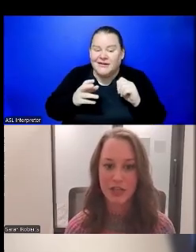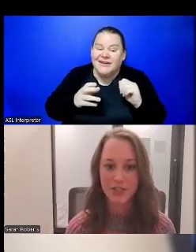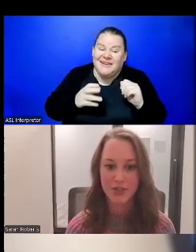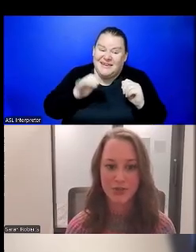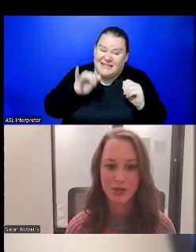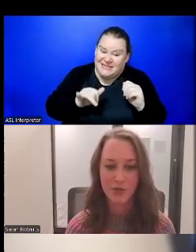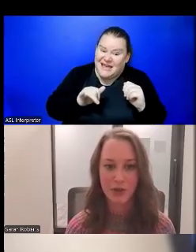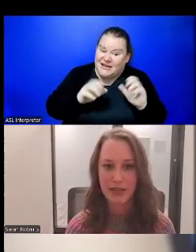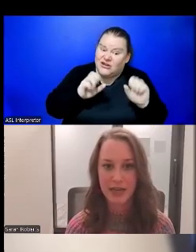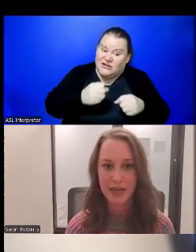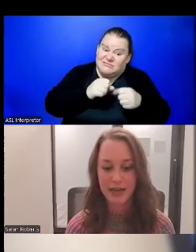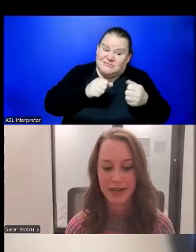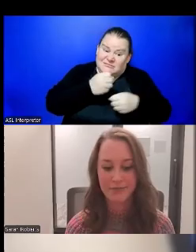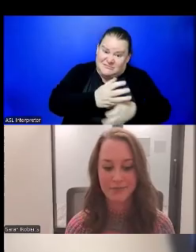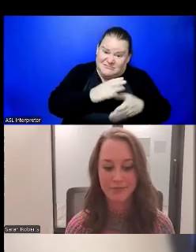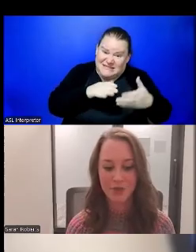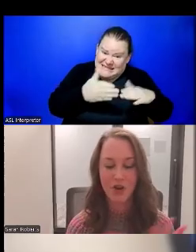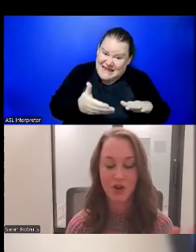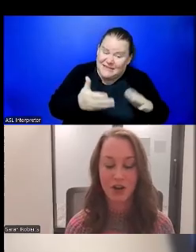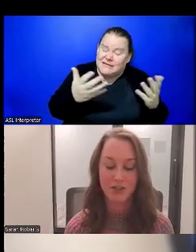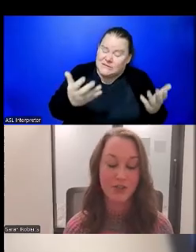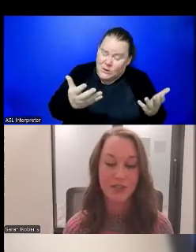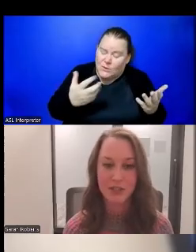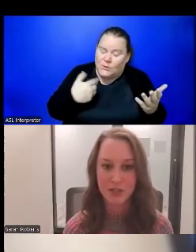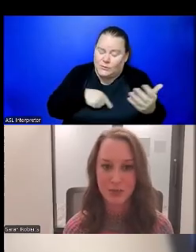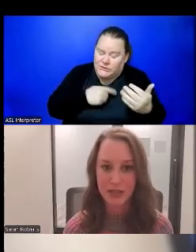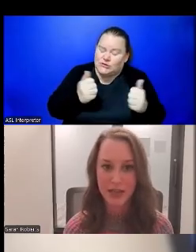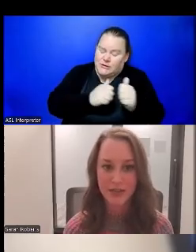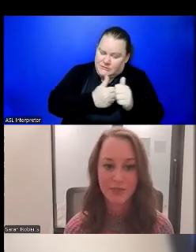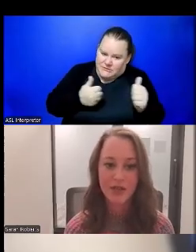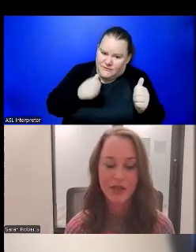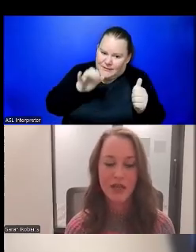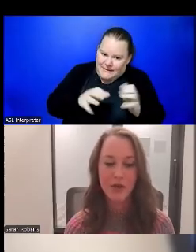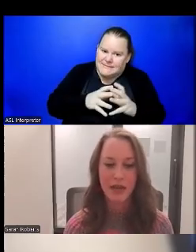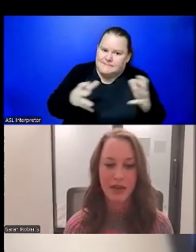we try to avoid that at all costs or as much as we can. We